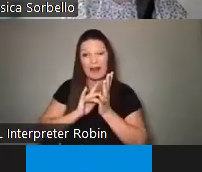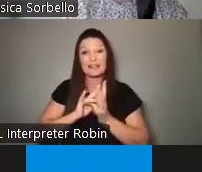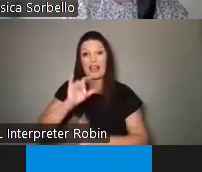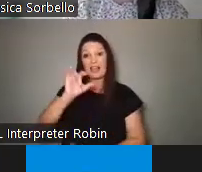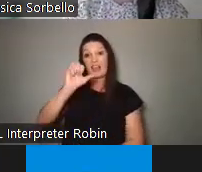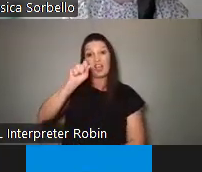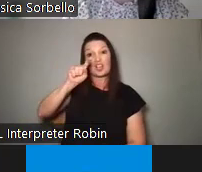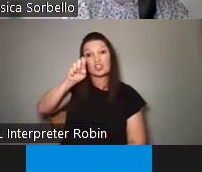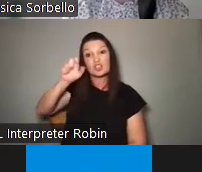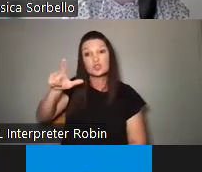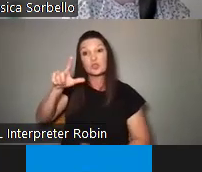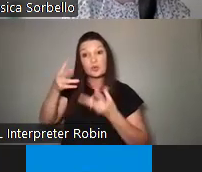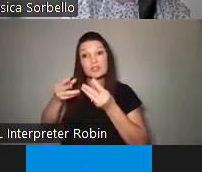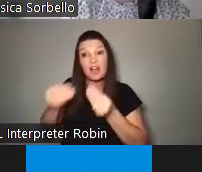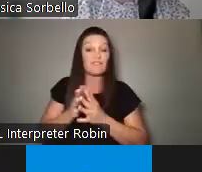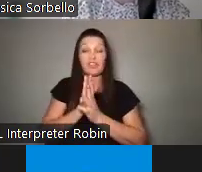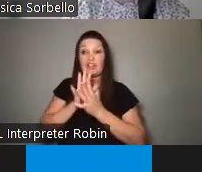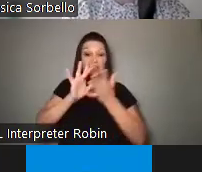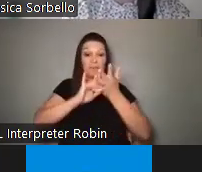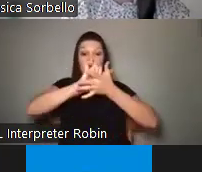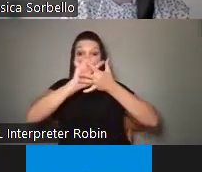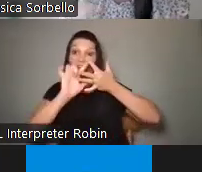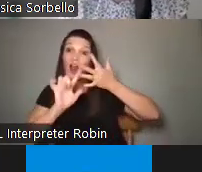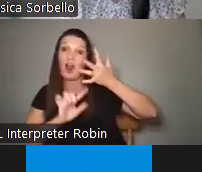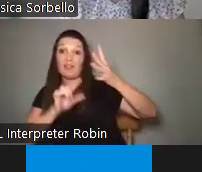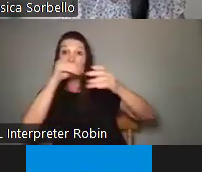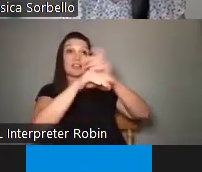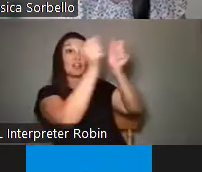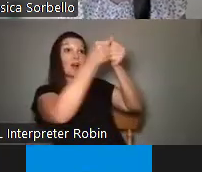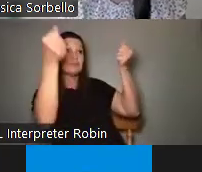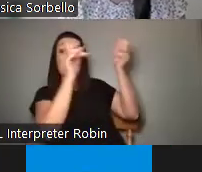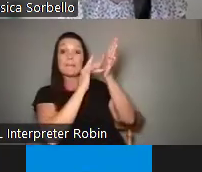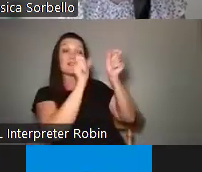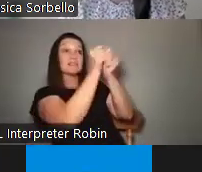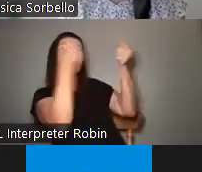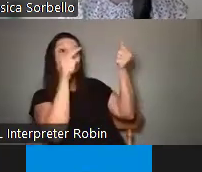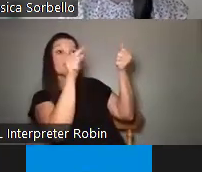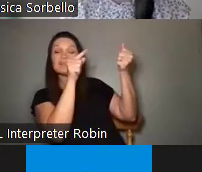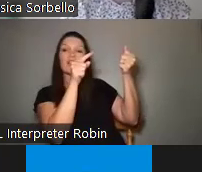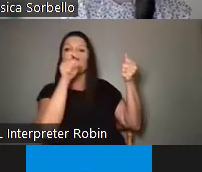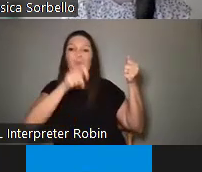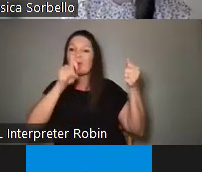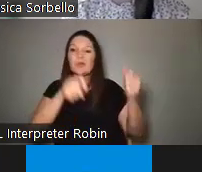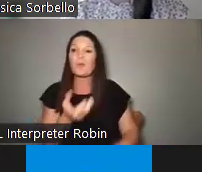. You know, so they are dangerous for children, for our pets. For again, anyone else in the room who